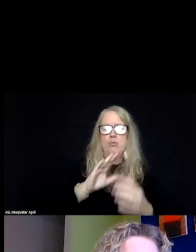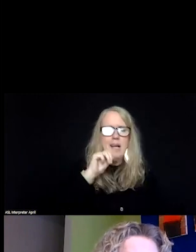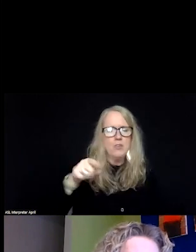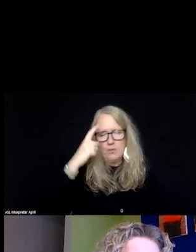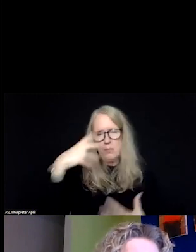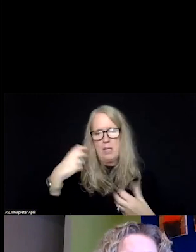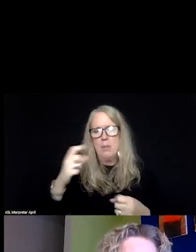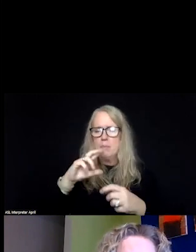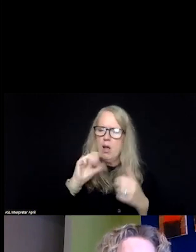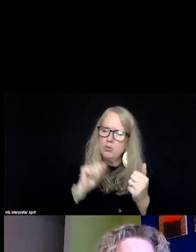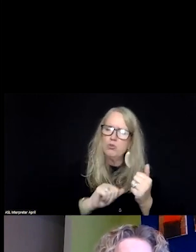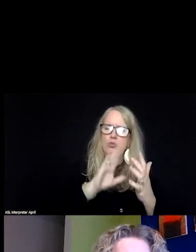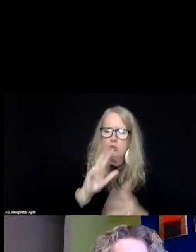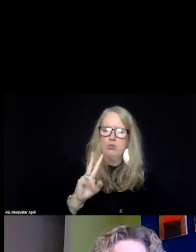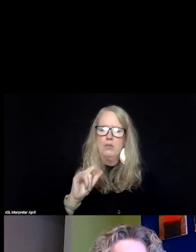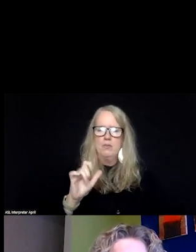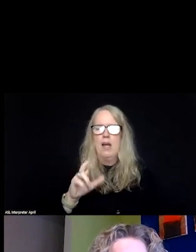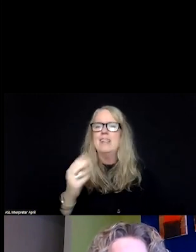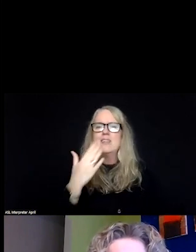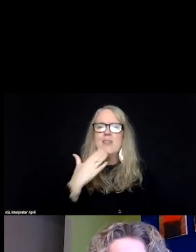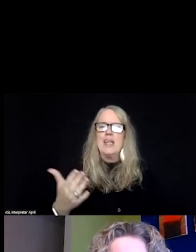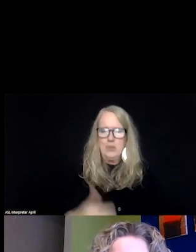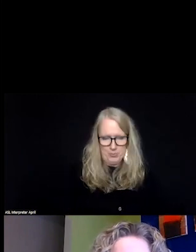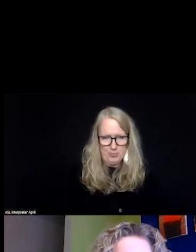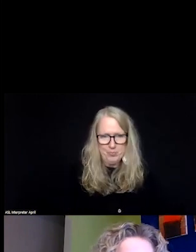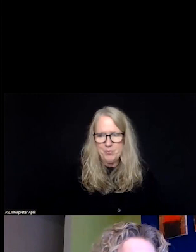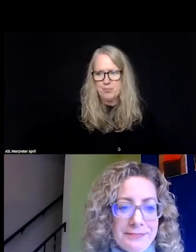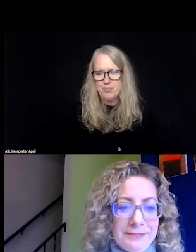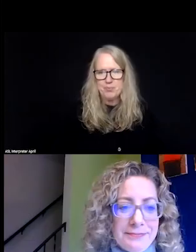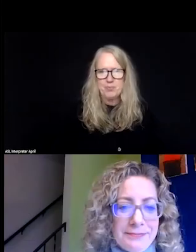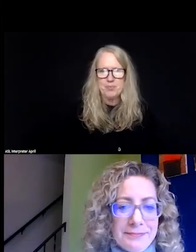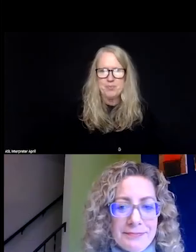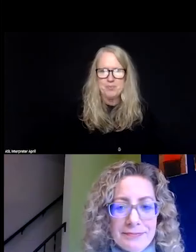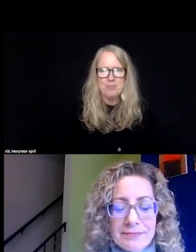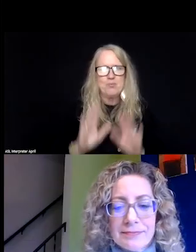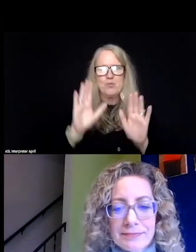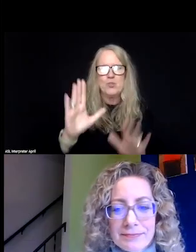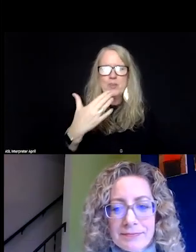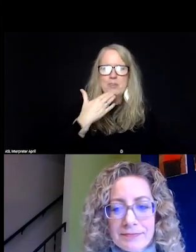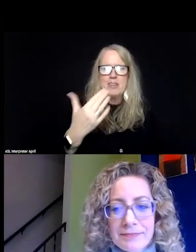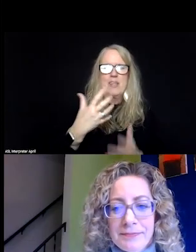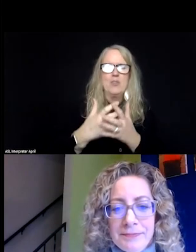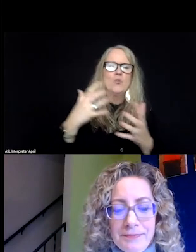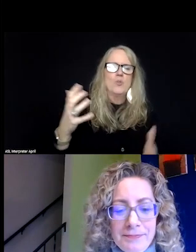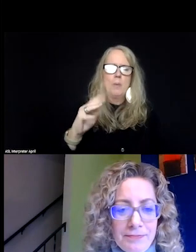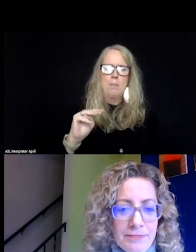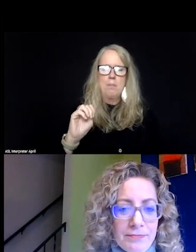VIOLENCE. THANK YOU. >> TERRIFIC. THANK YOU SO MUCH. SPEAKING OF